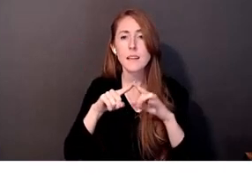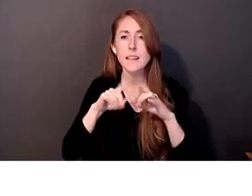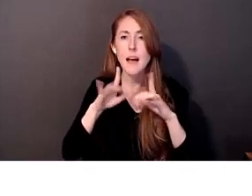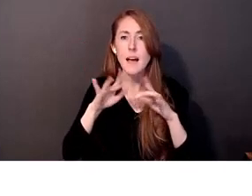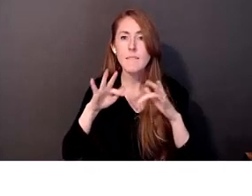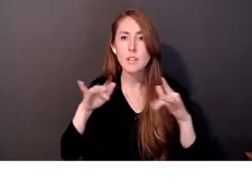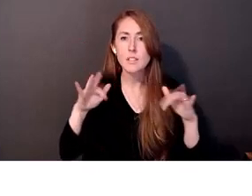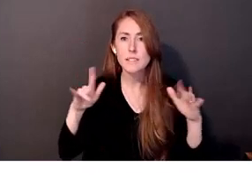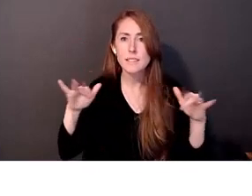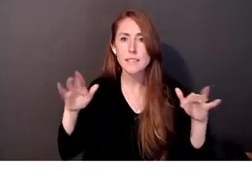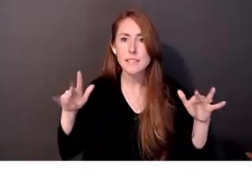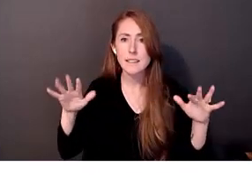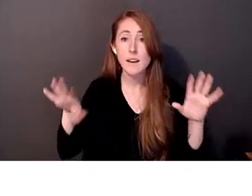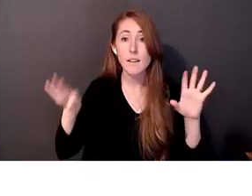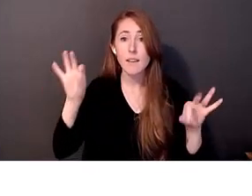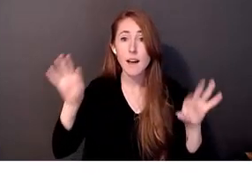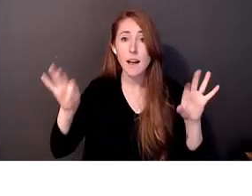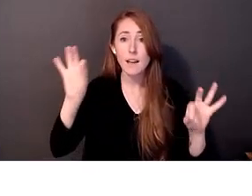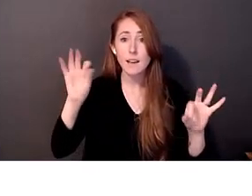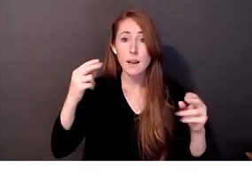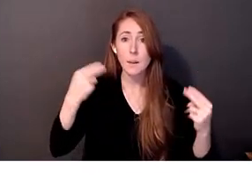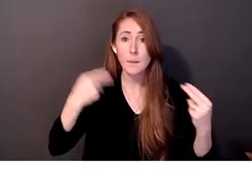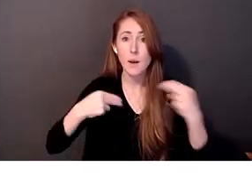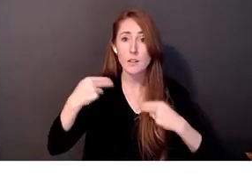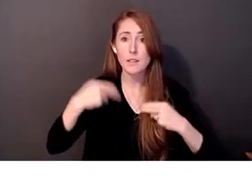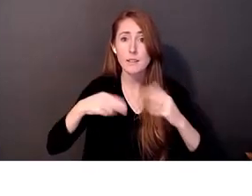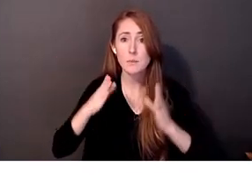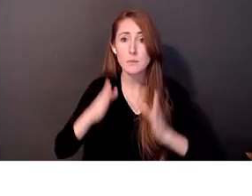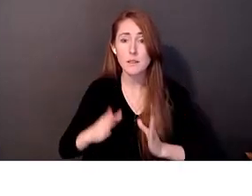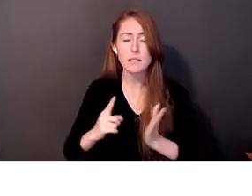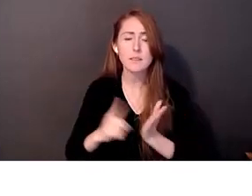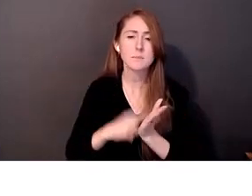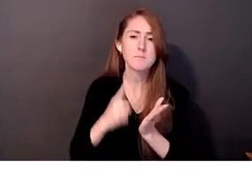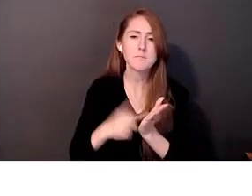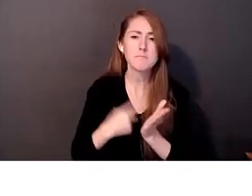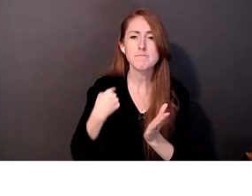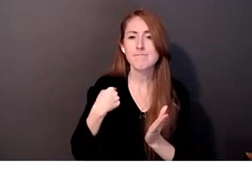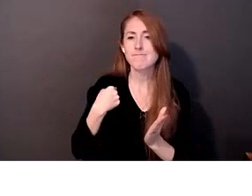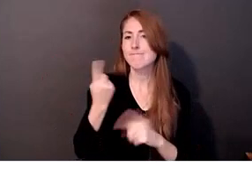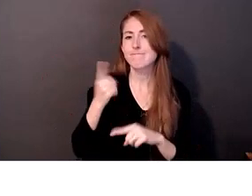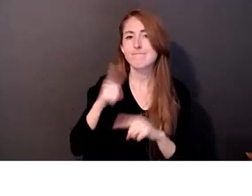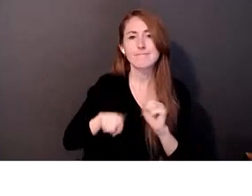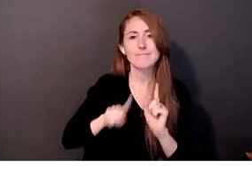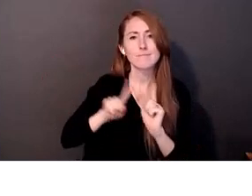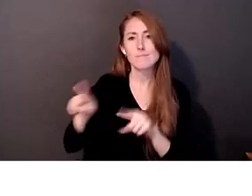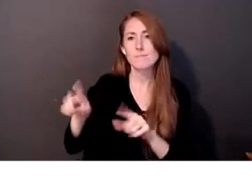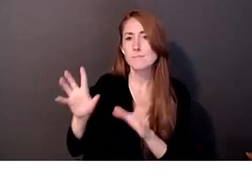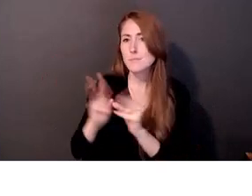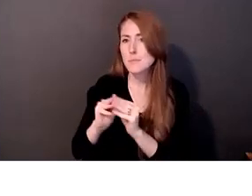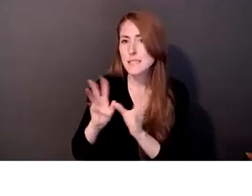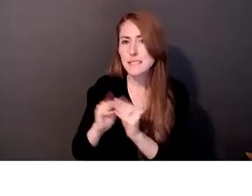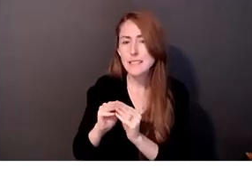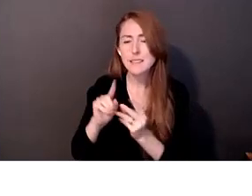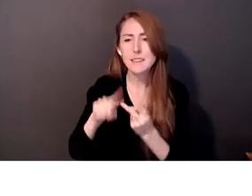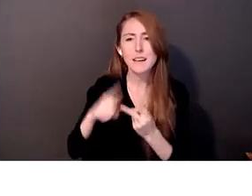Sometimes we cannot attend to a meeting, or we cannot perform that task that was given to us,